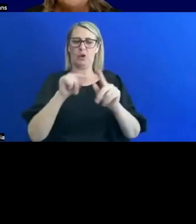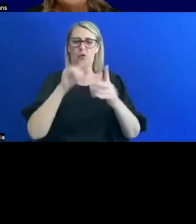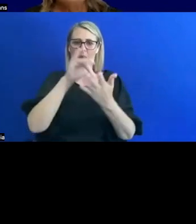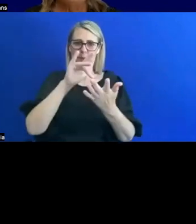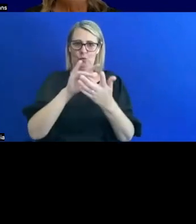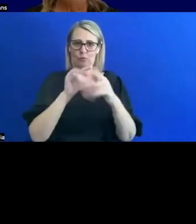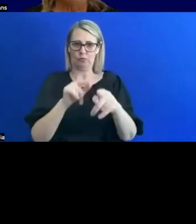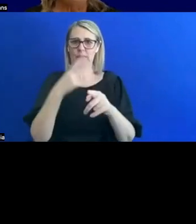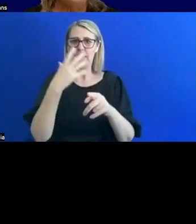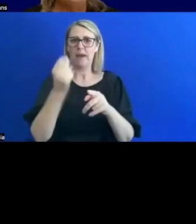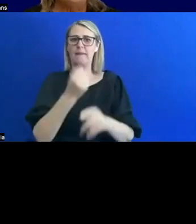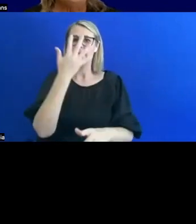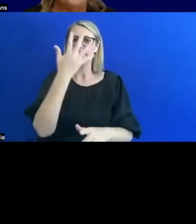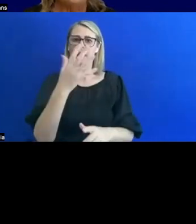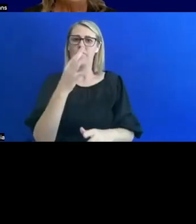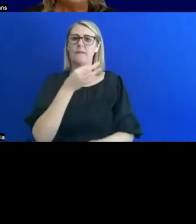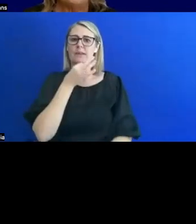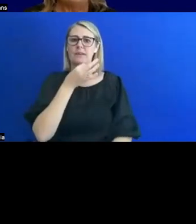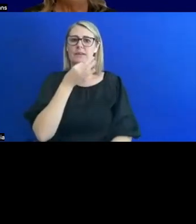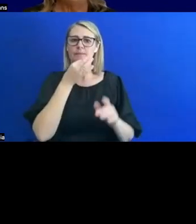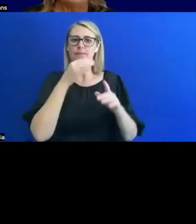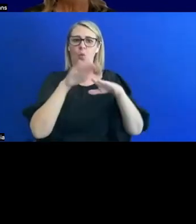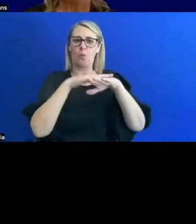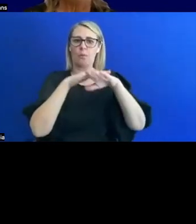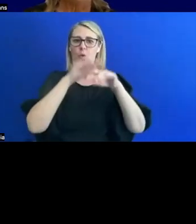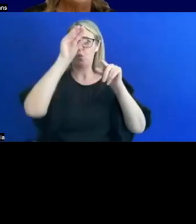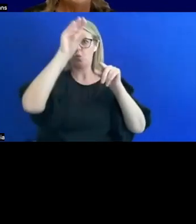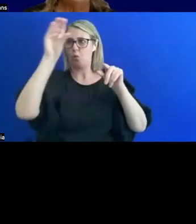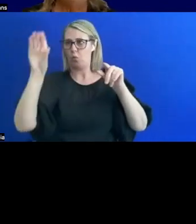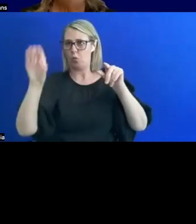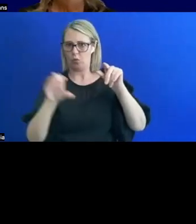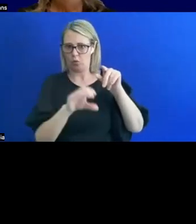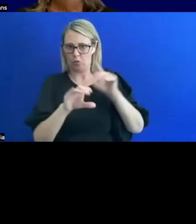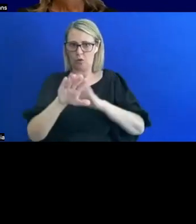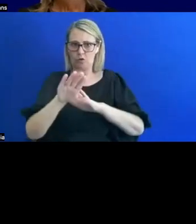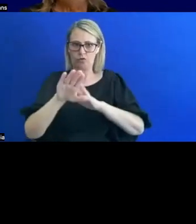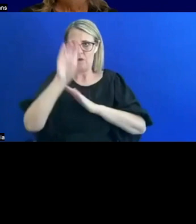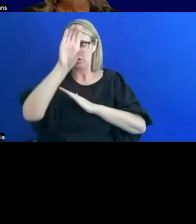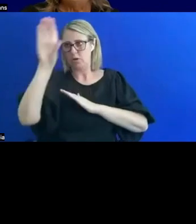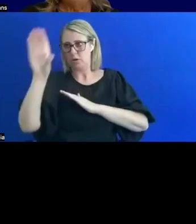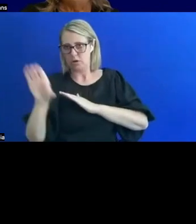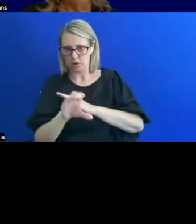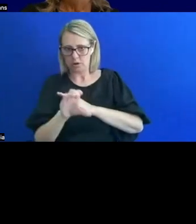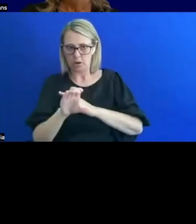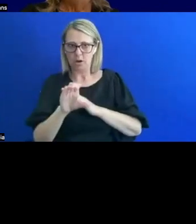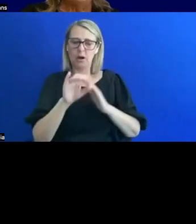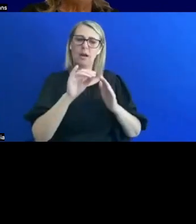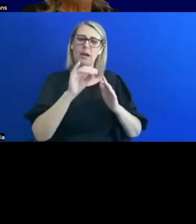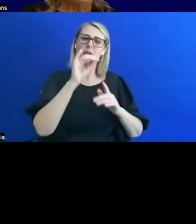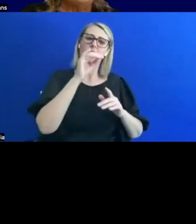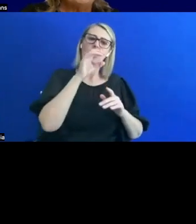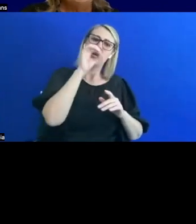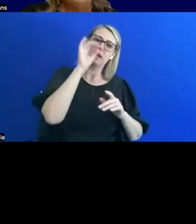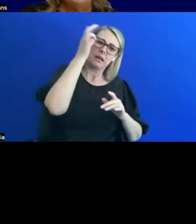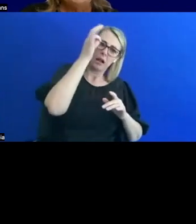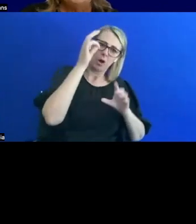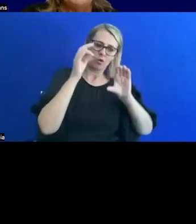five small blue oval shapes surrounding it on the right, two medium yellow ovals on the bottom left